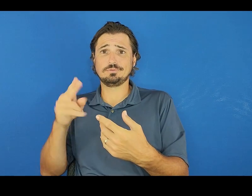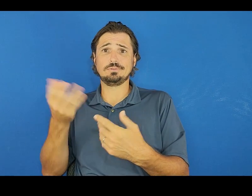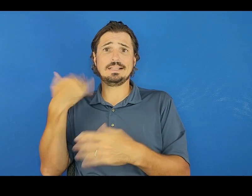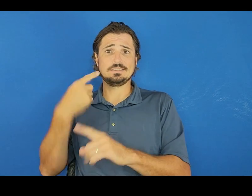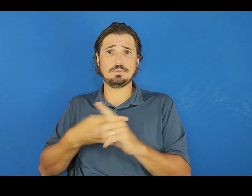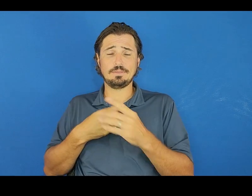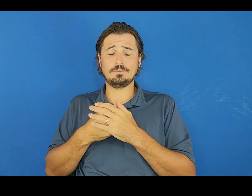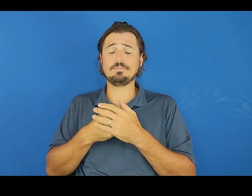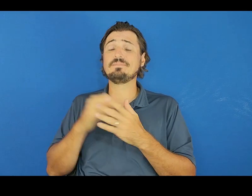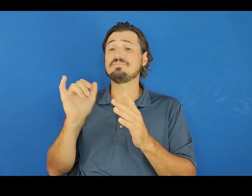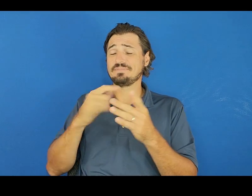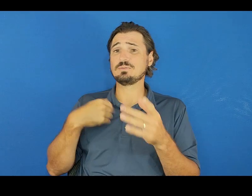Thanks Dr. B!